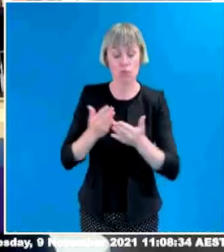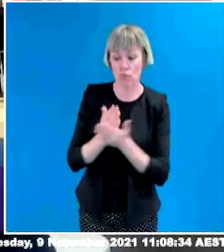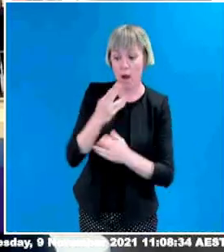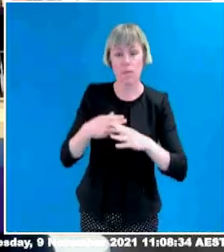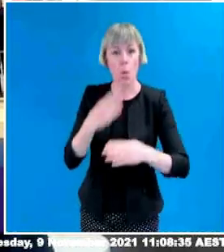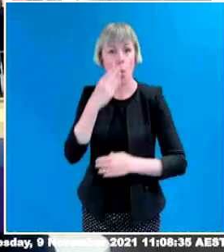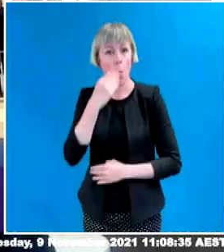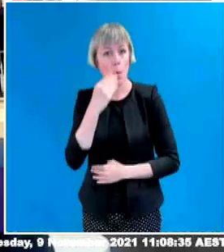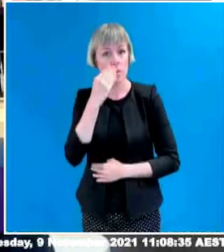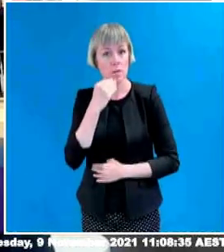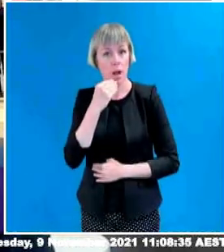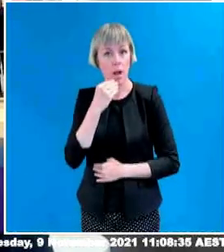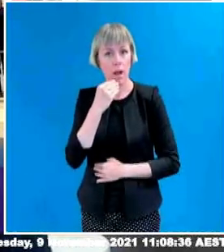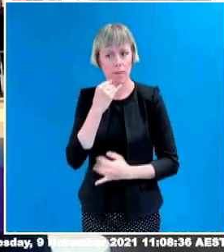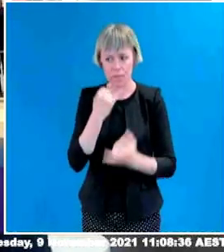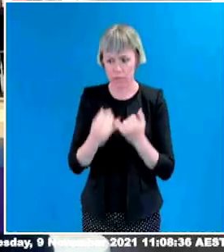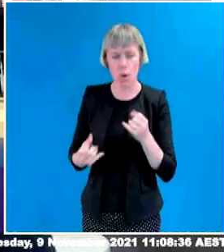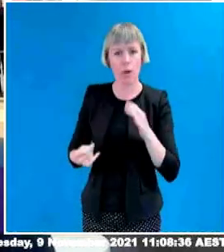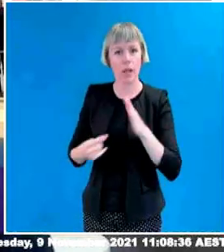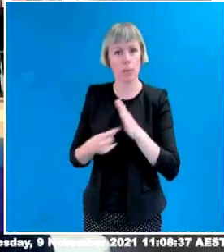be relevant because they may impact that.